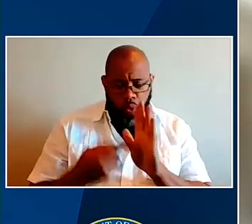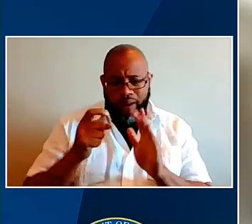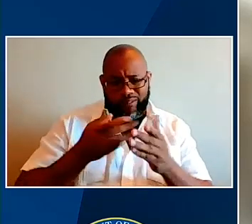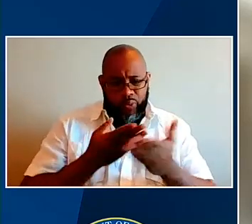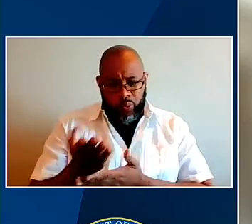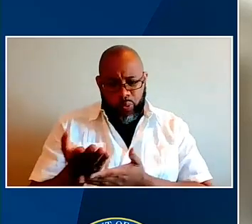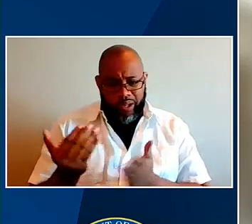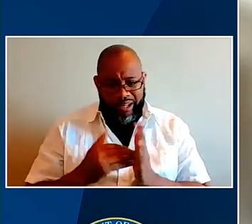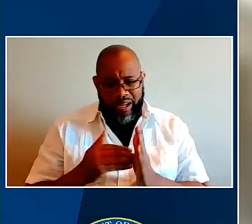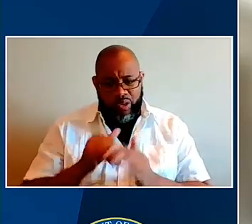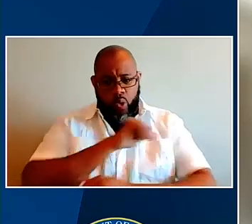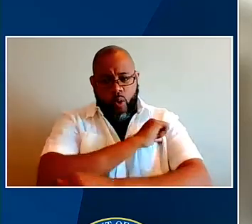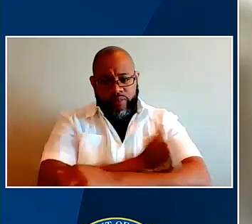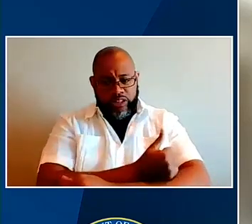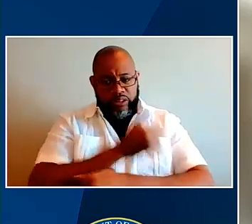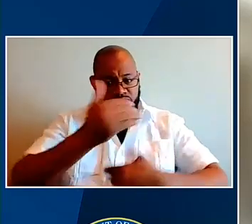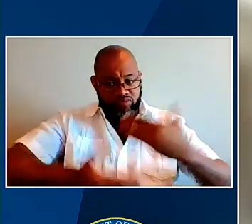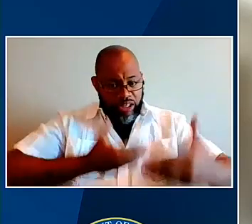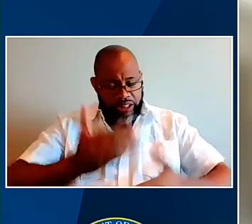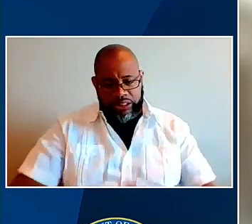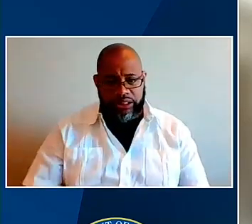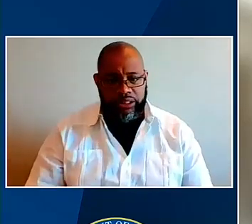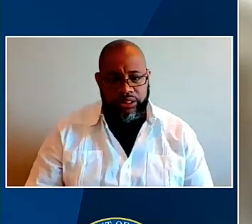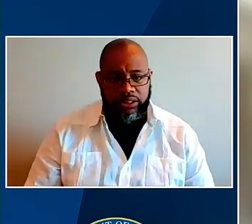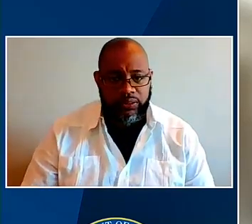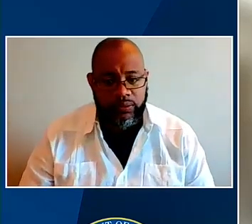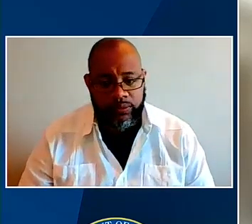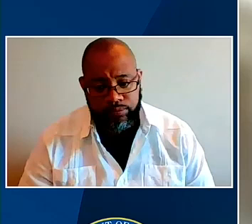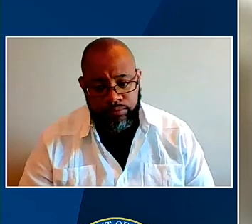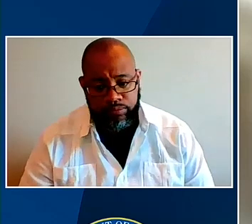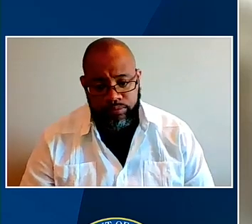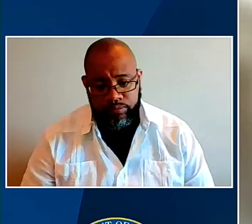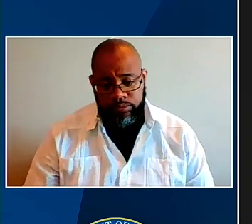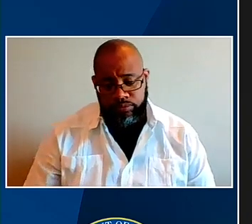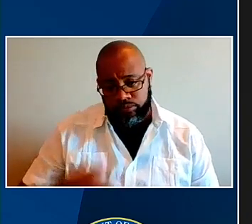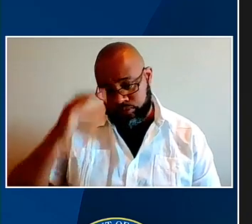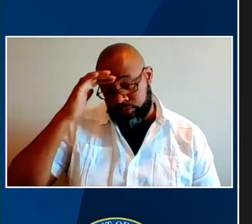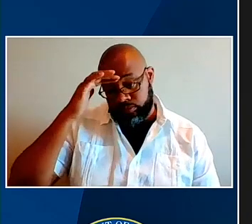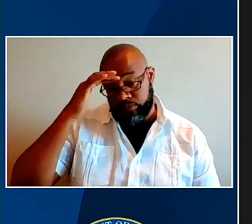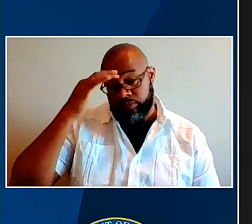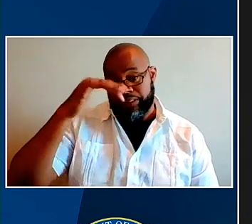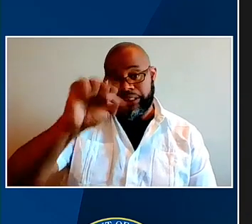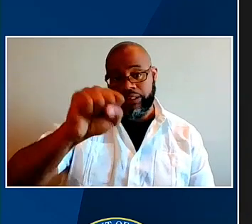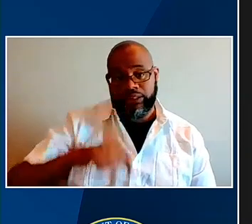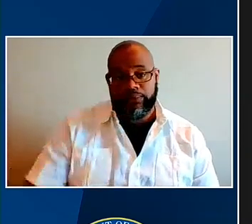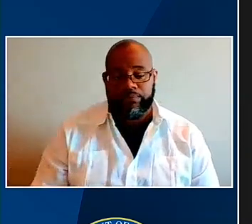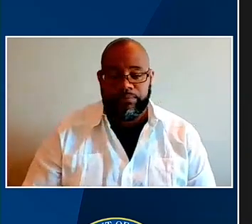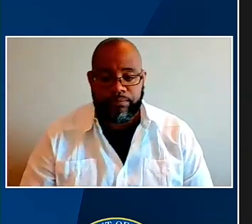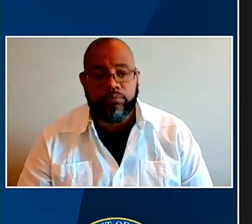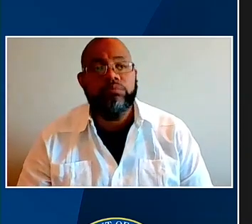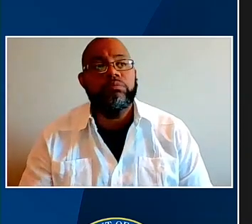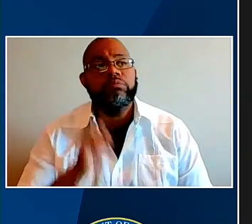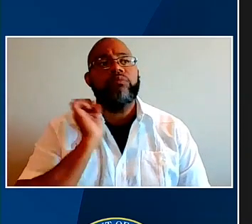an authorization process. Yes. Okay, thanks.